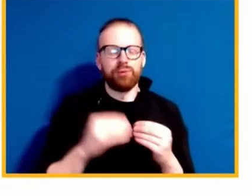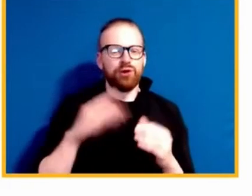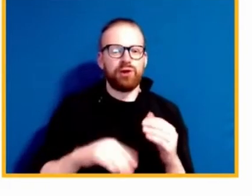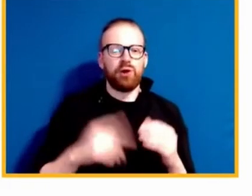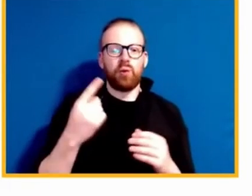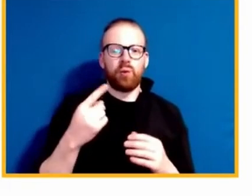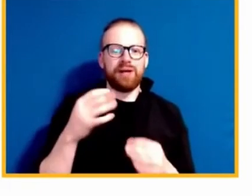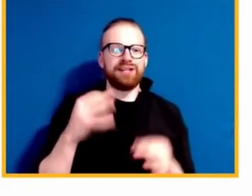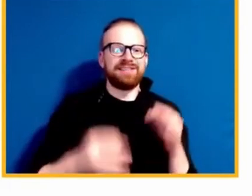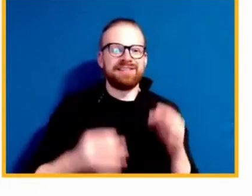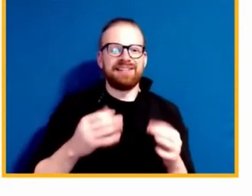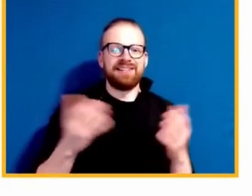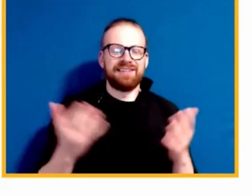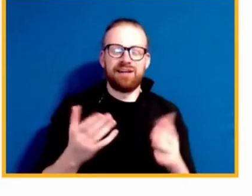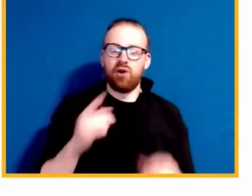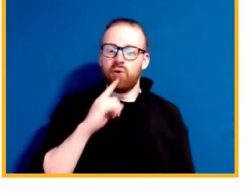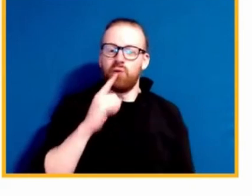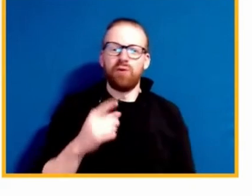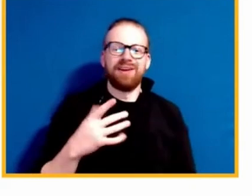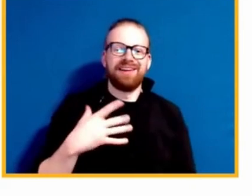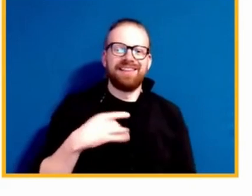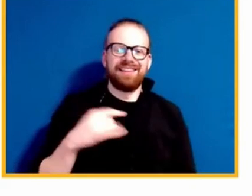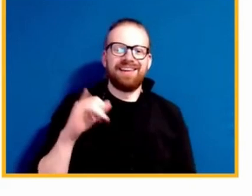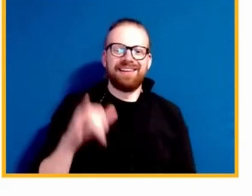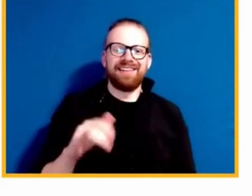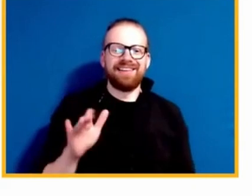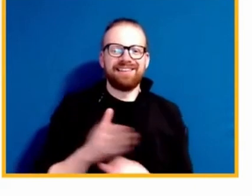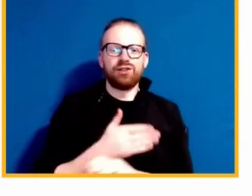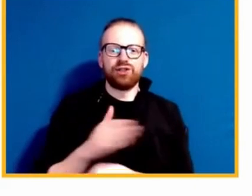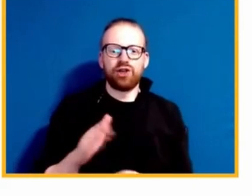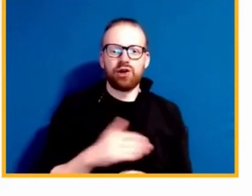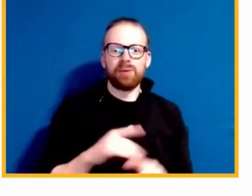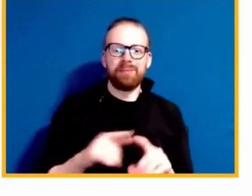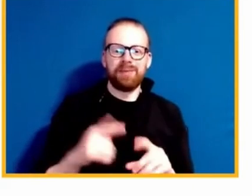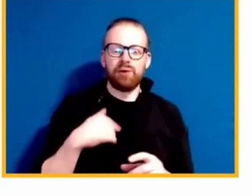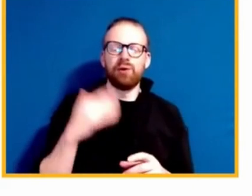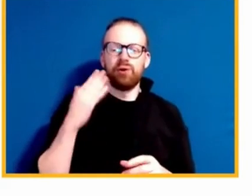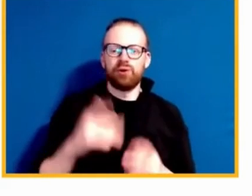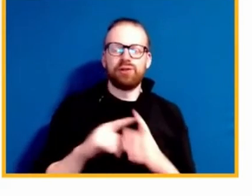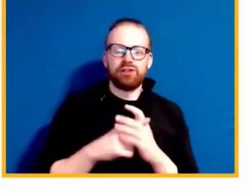this panel was definitely feeling that particular song. But we're gonna start it off with